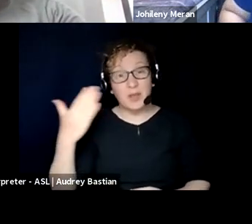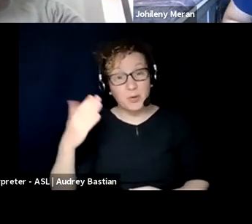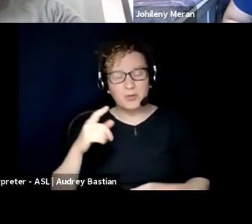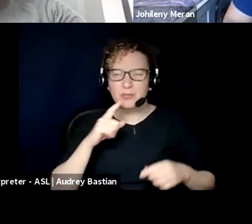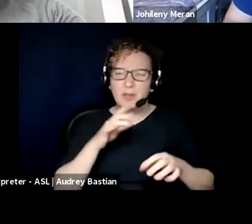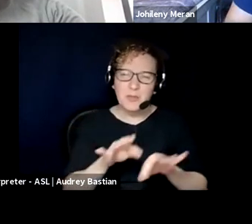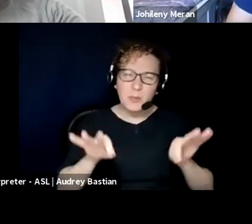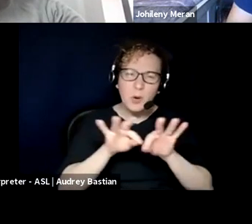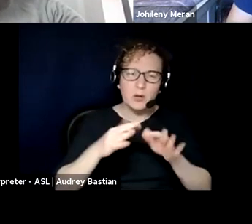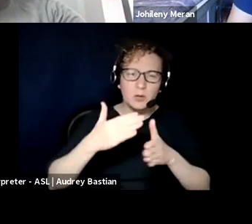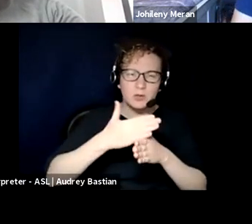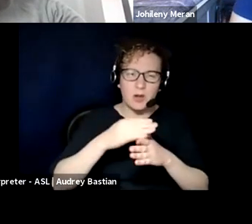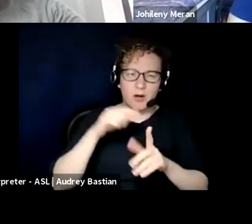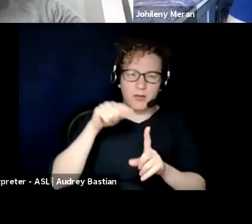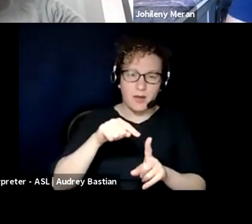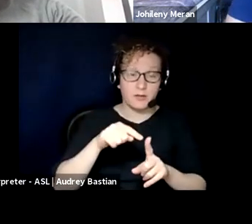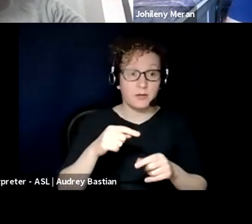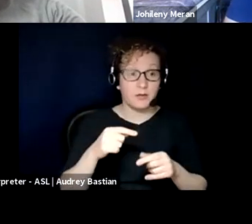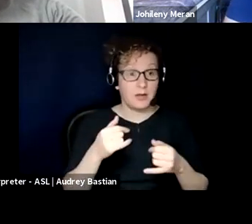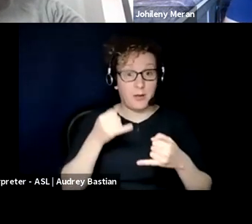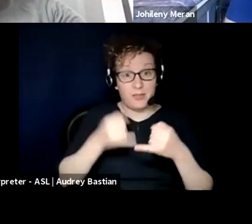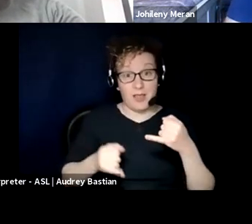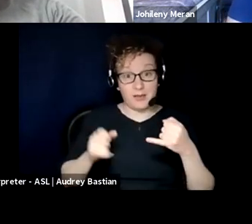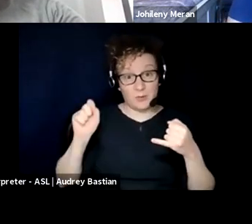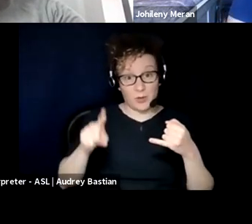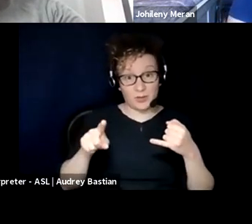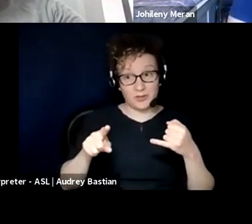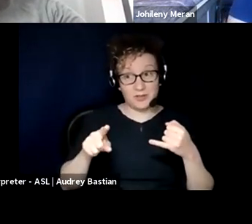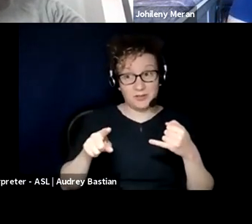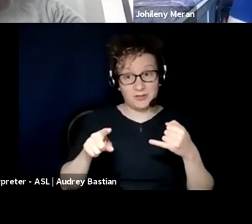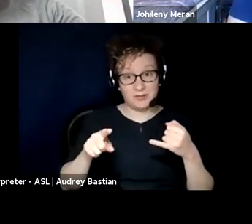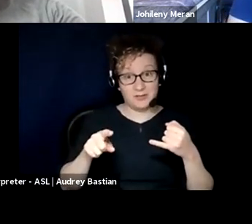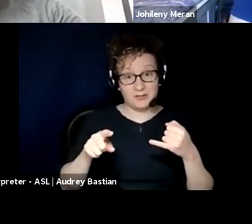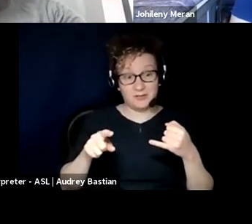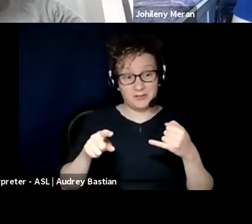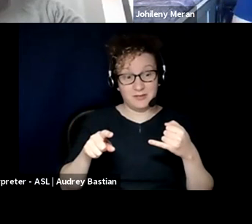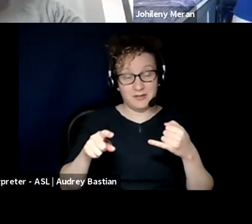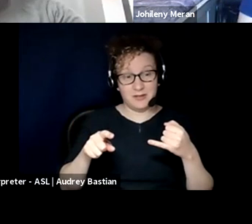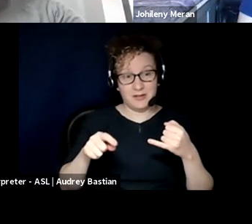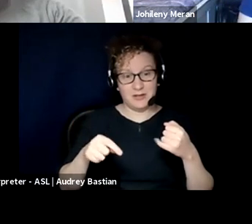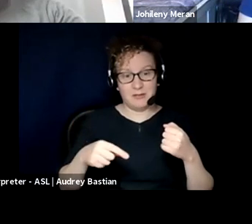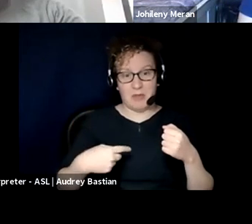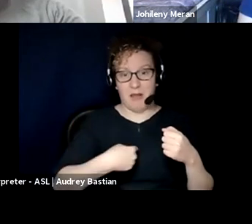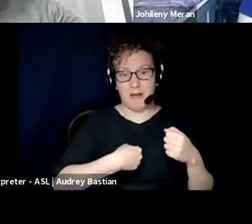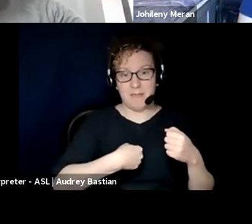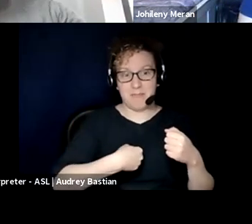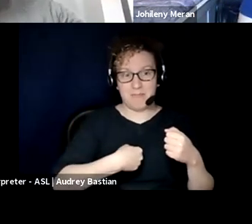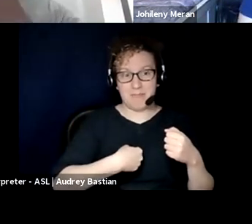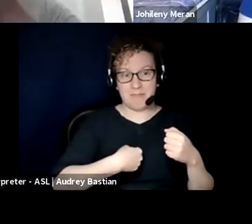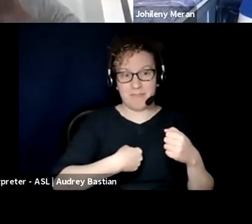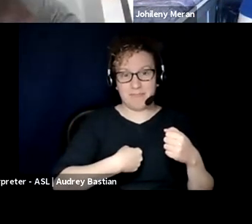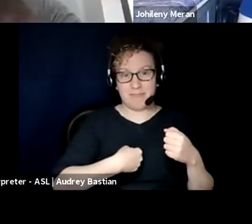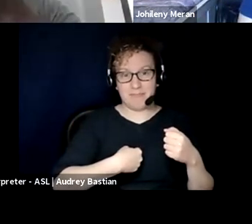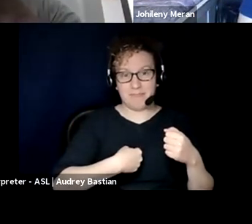in that way. It so this is the last question. And this is the one that's in yes, D'Arcee,